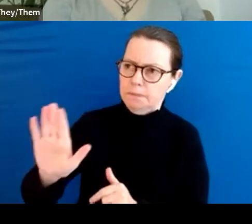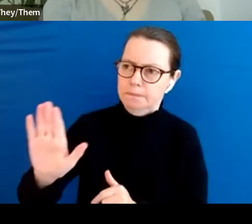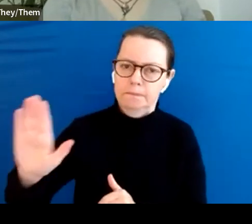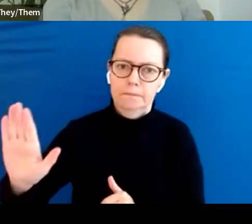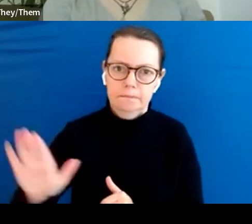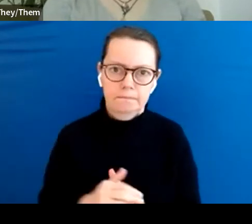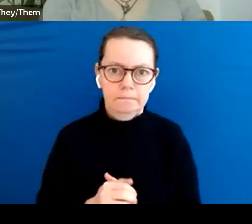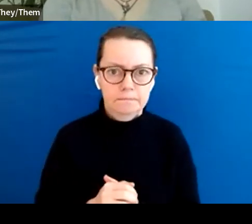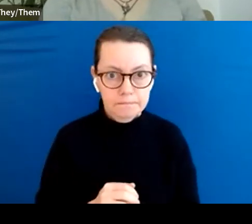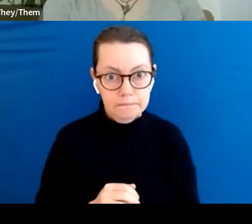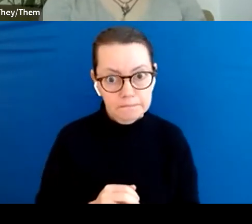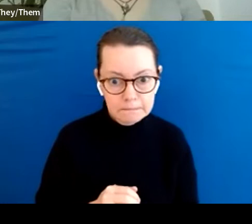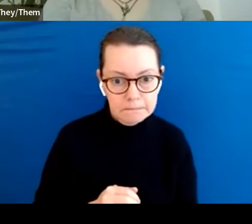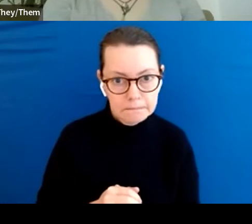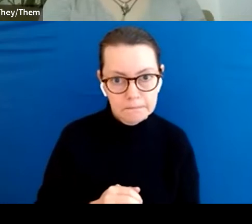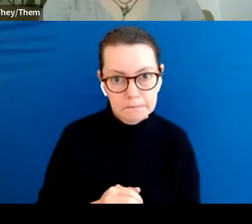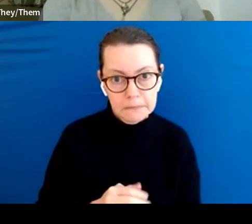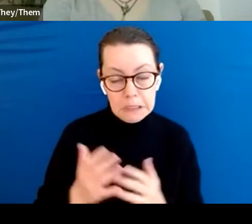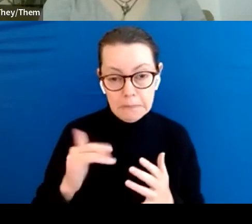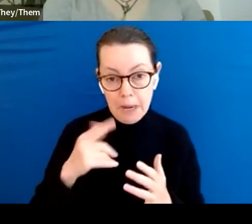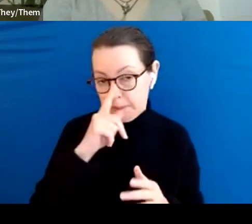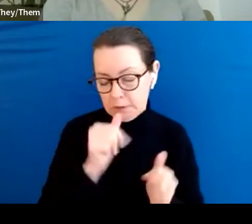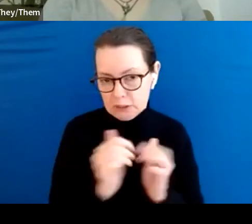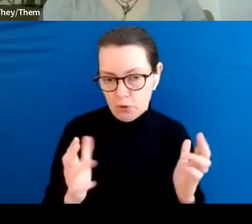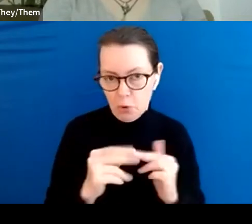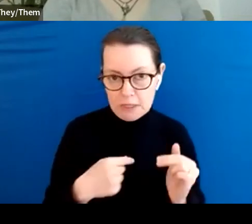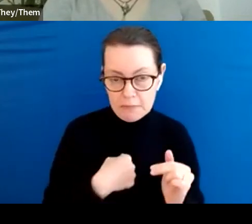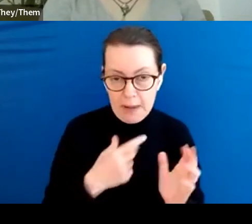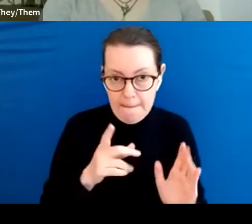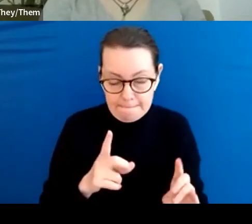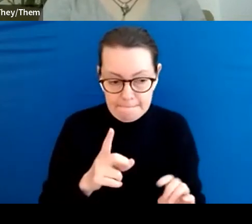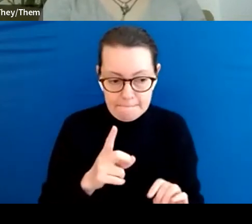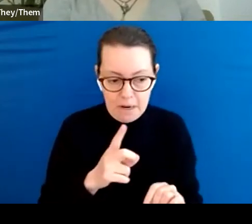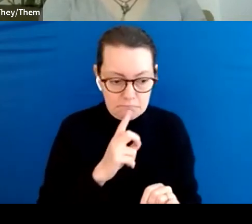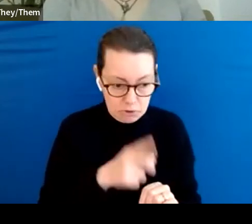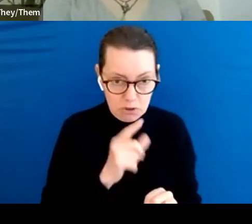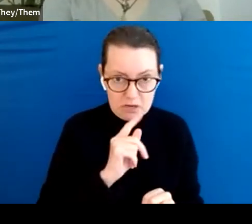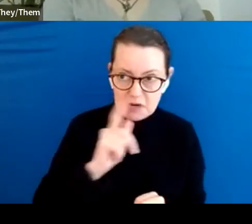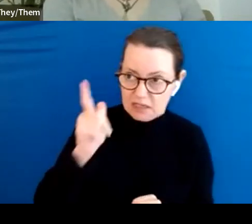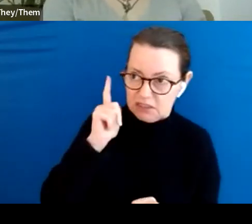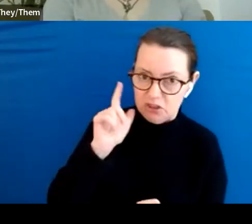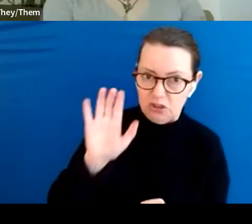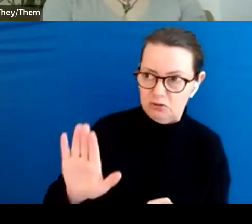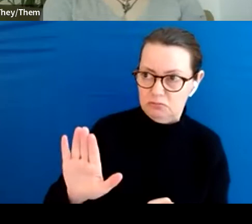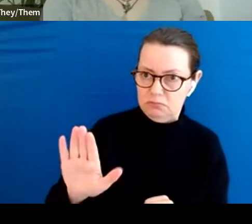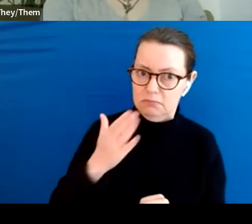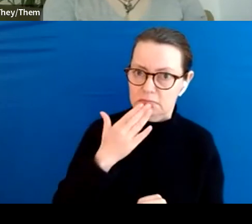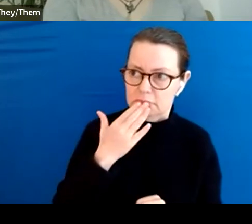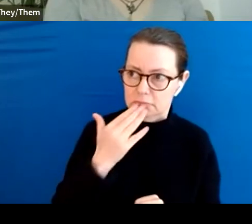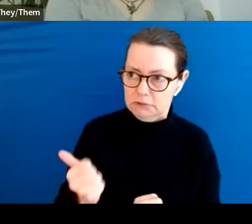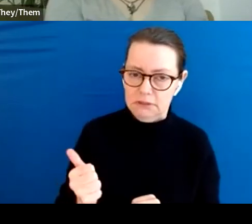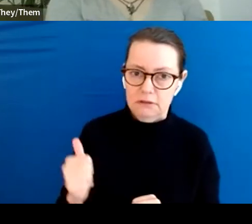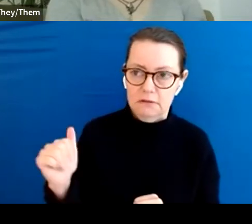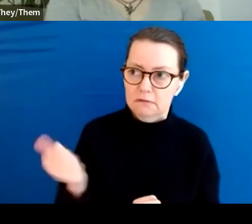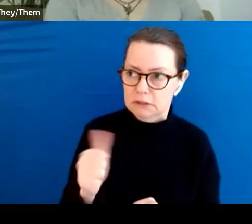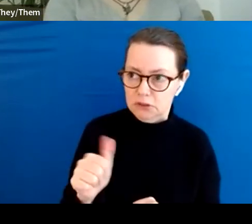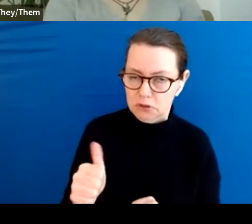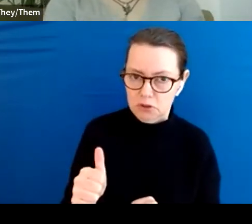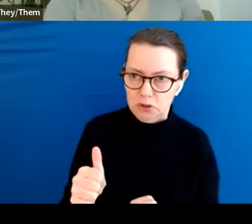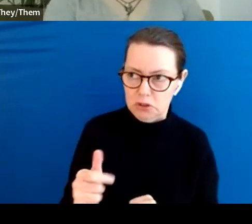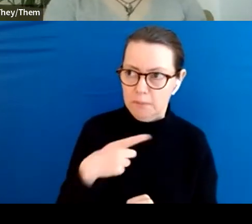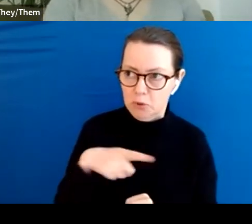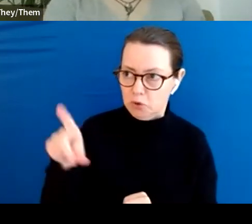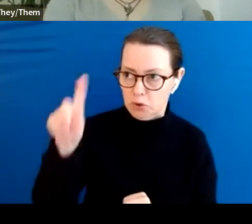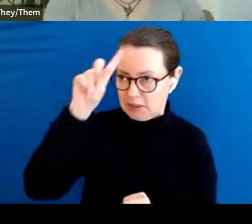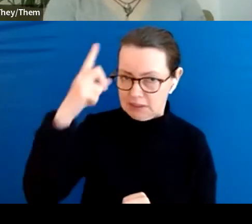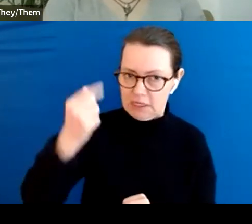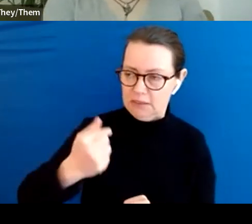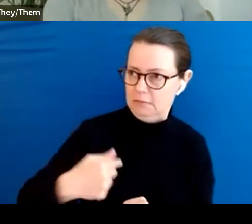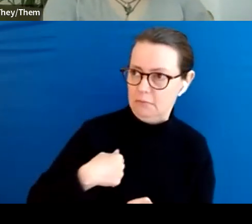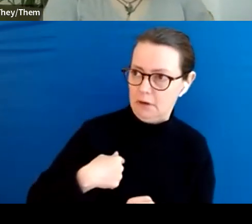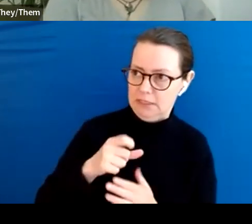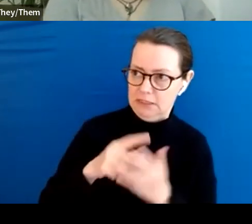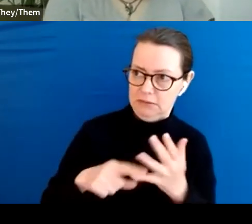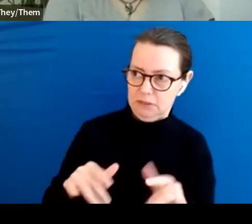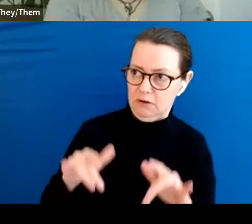This is a bit, maybe potentially controversial but I'm telling them, someone like teachers or potential authority figures that don't necessarily understand the chance disability as of yet.